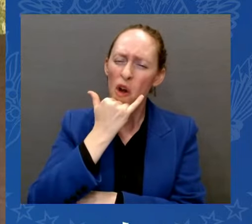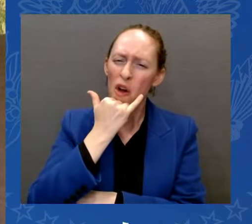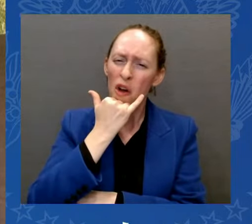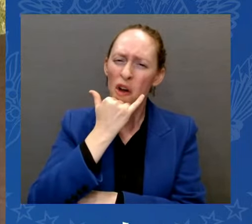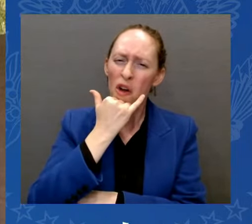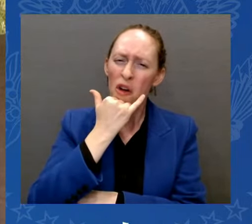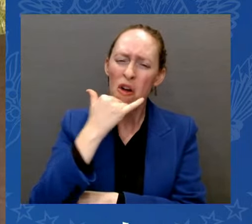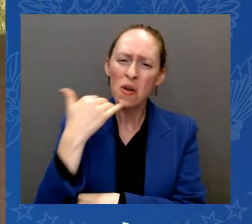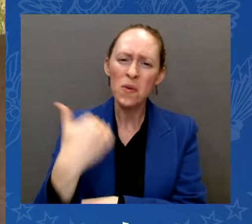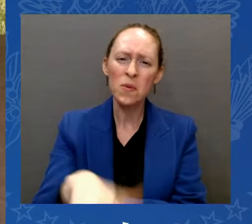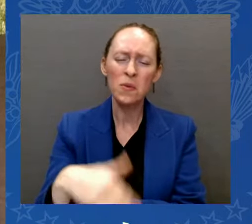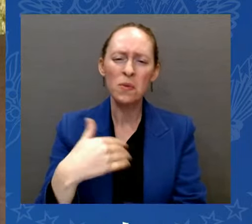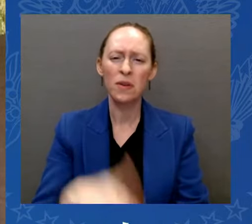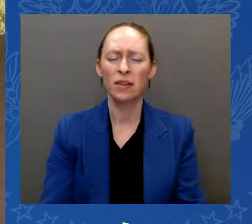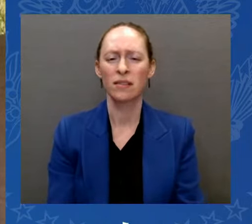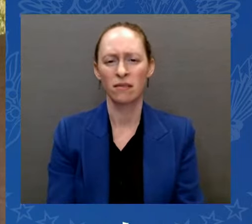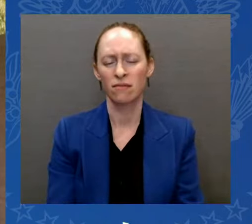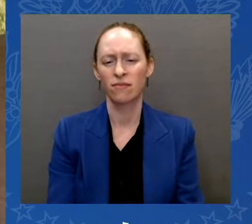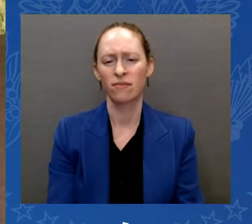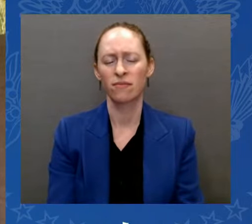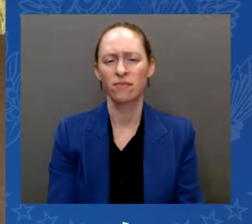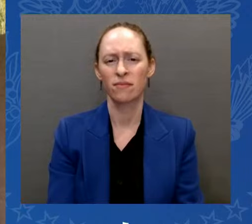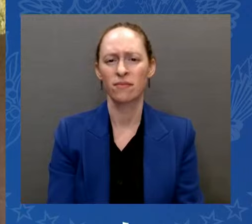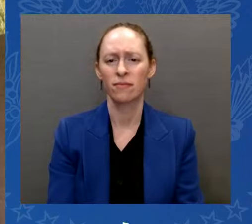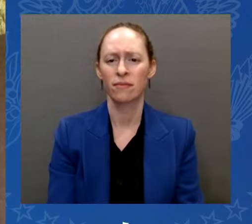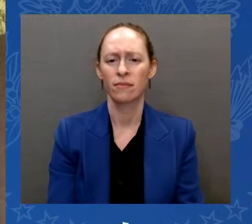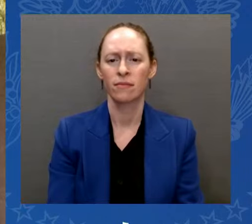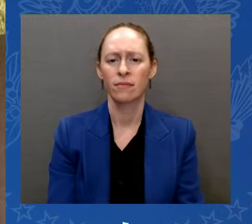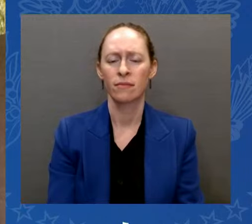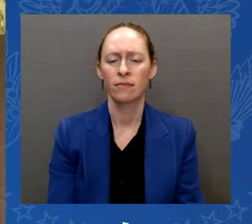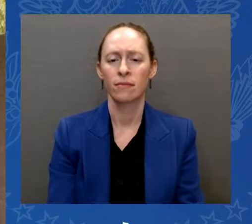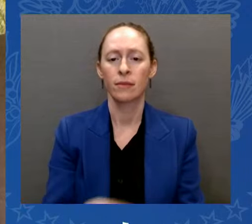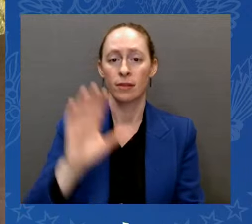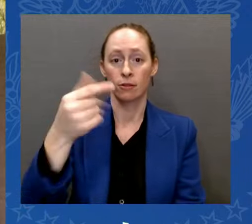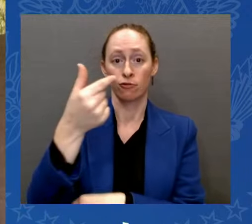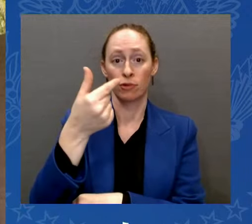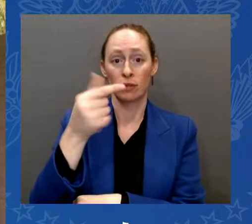to urge de-escalation, Russia continues to --